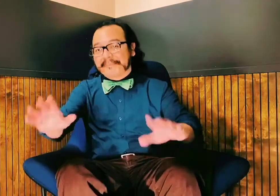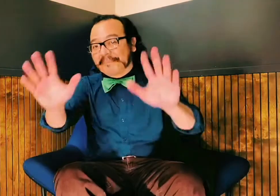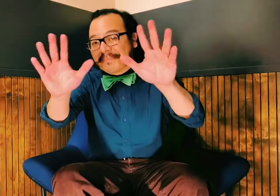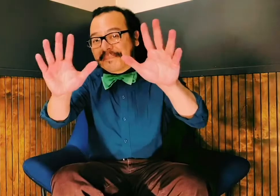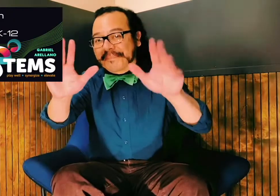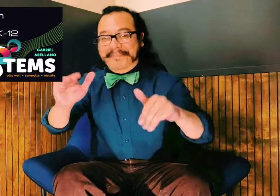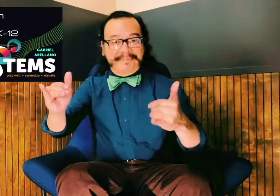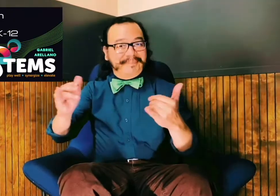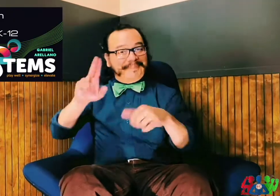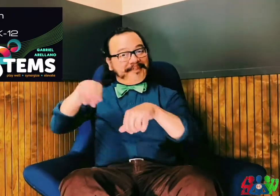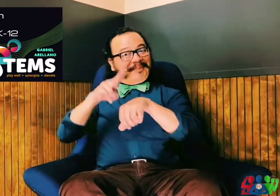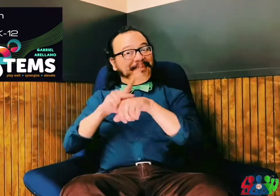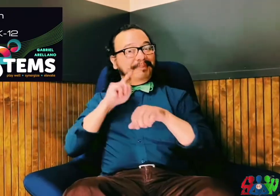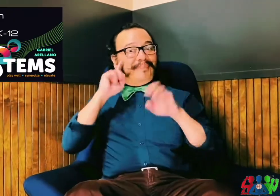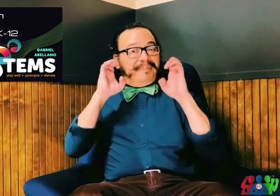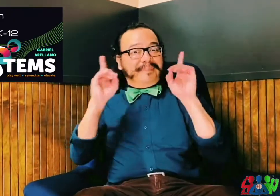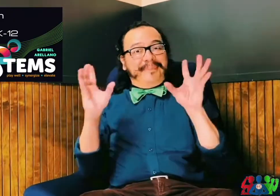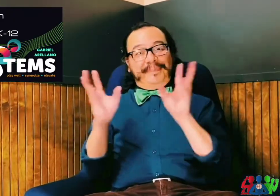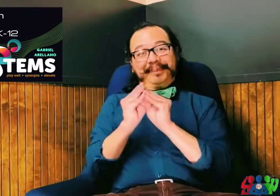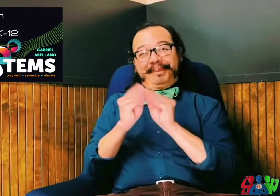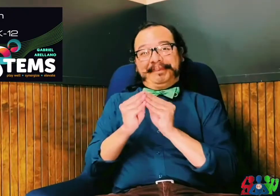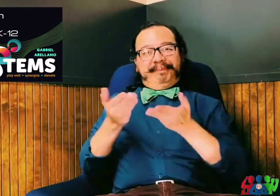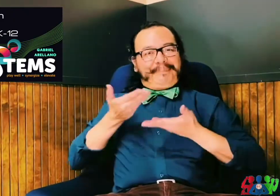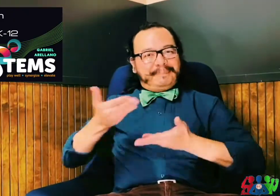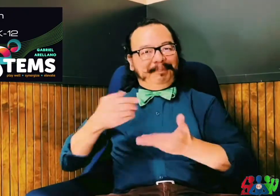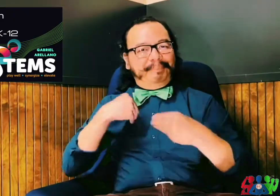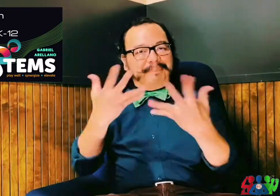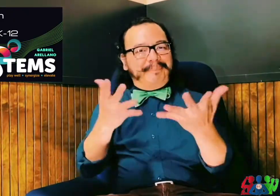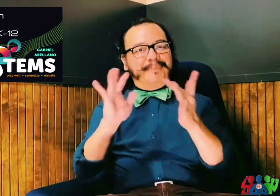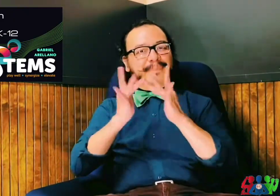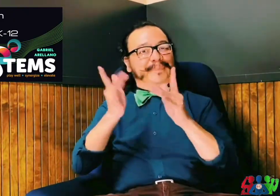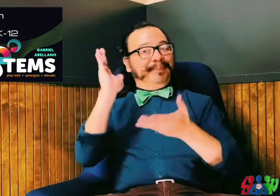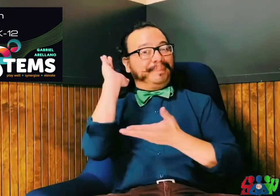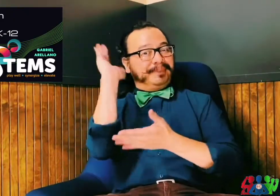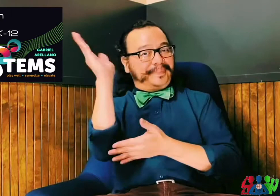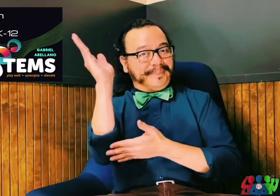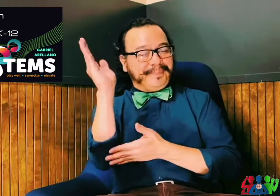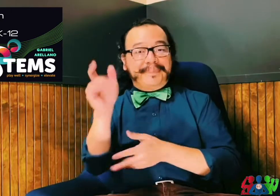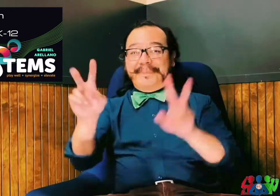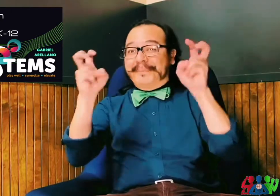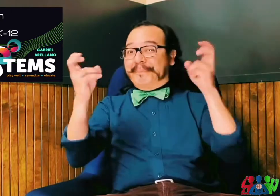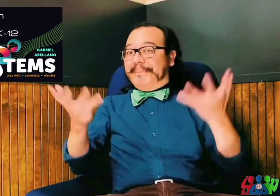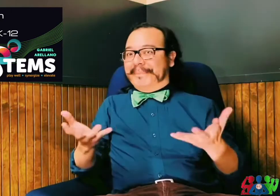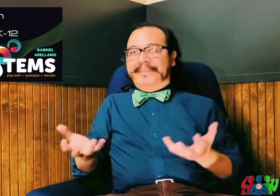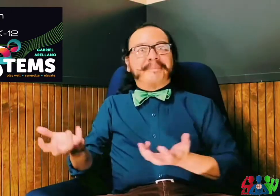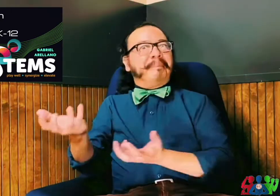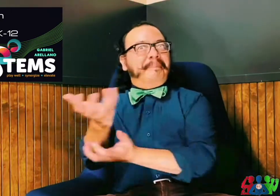Hi all!!! The National Deaf Education Conference invited me to give a virtual presentation about